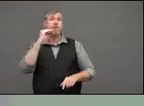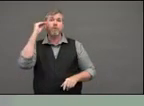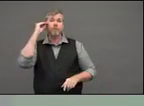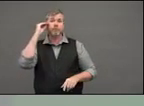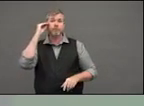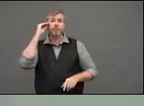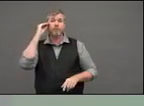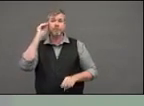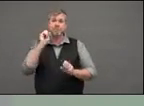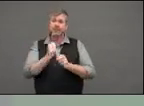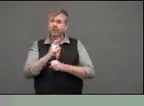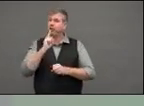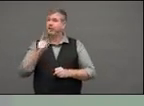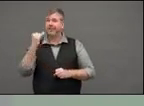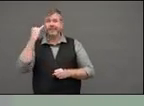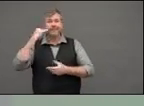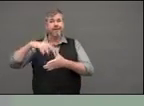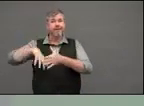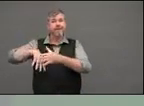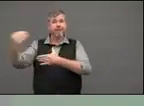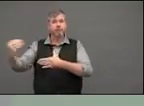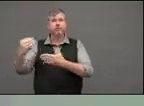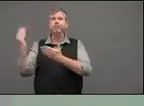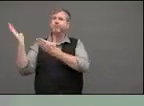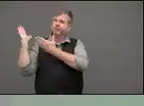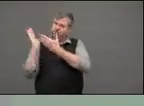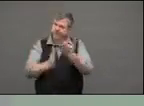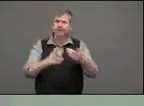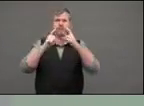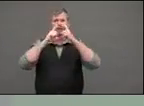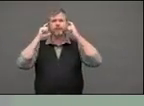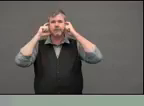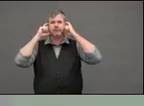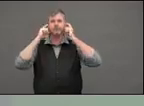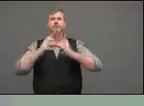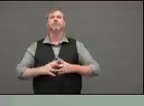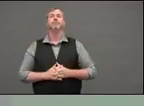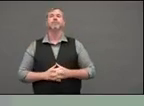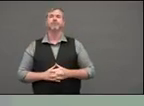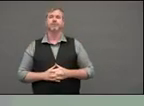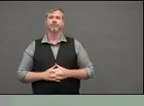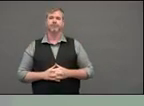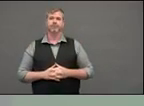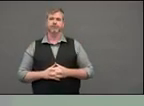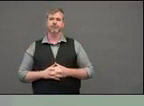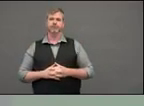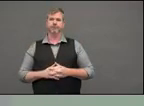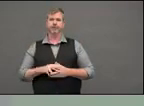going out we have to take our masks um that we're not just thinking about ourselves and having fun i know we're young